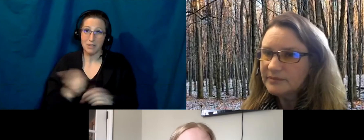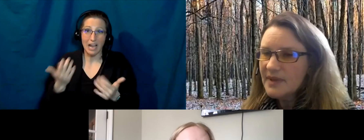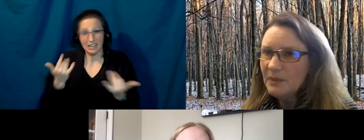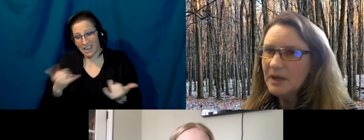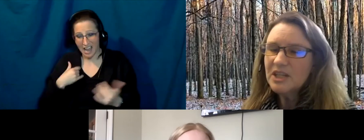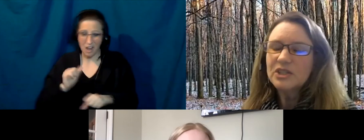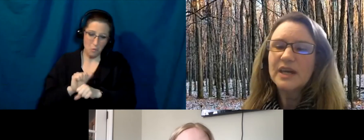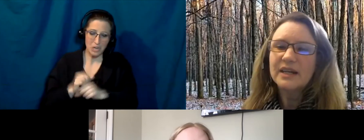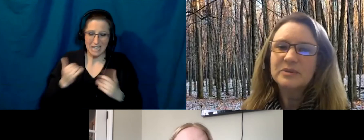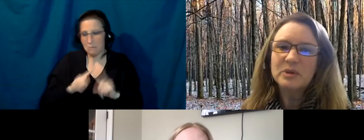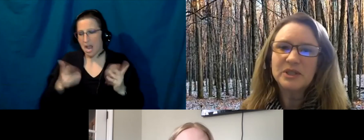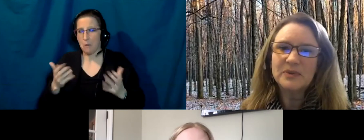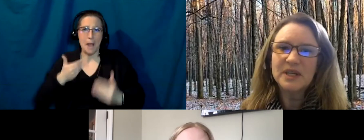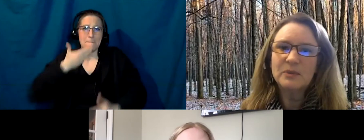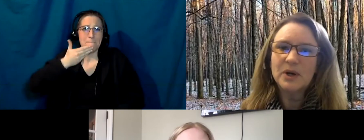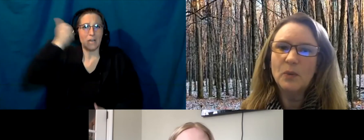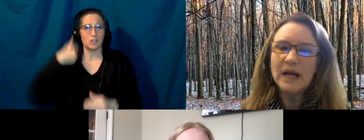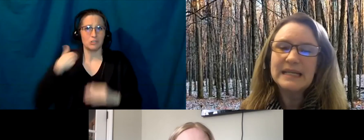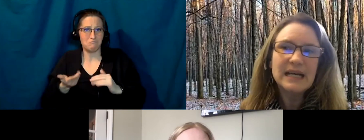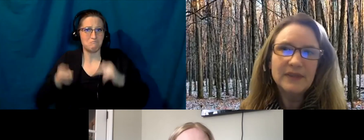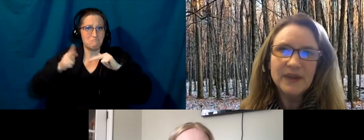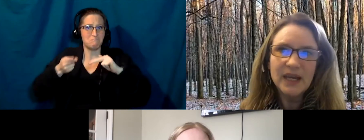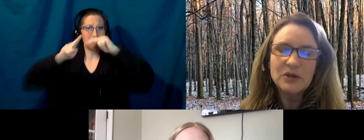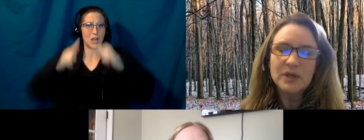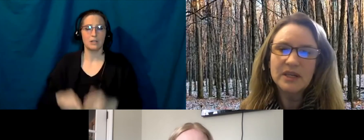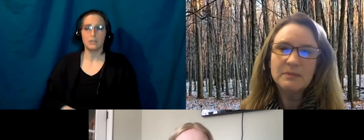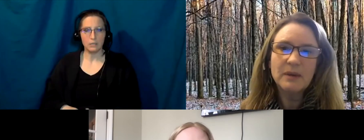I want to make sure that people don't think we're a one and done thing. You can keep coming